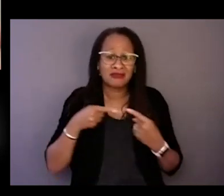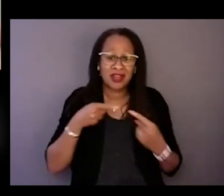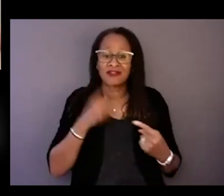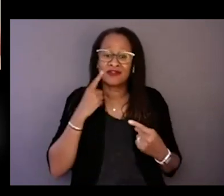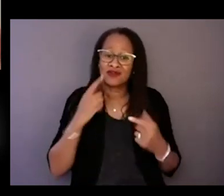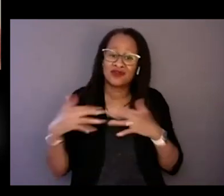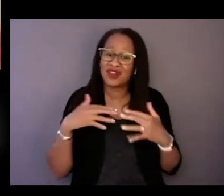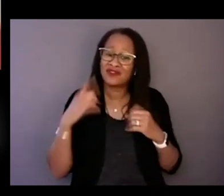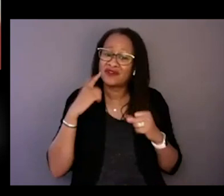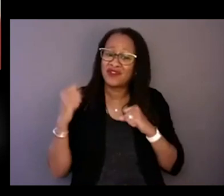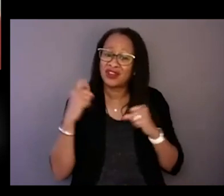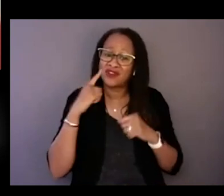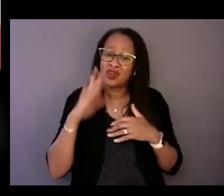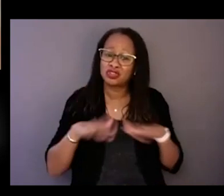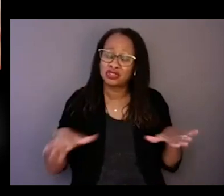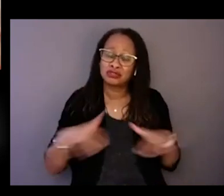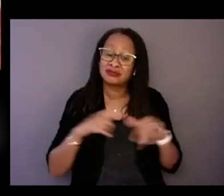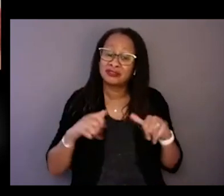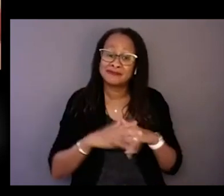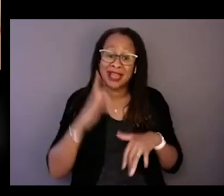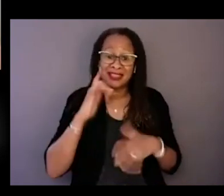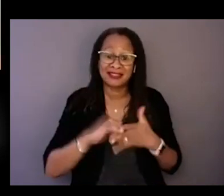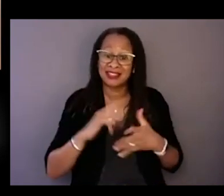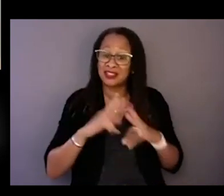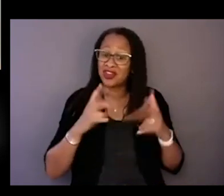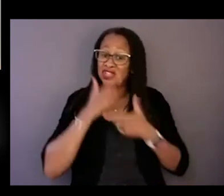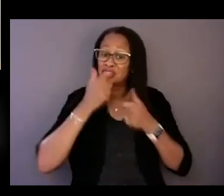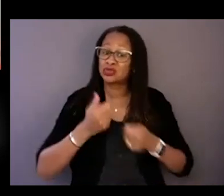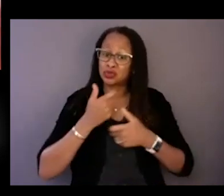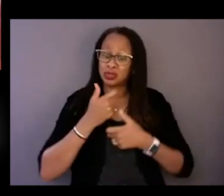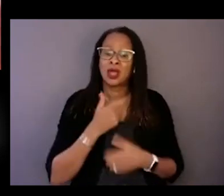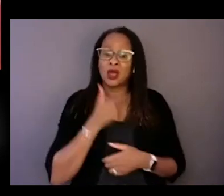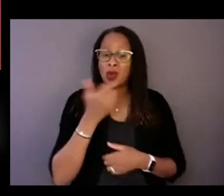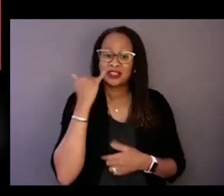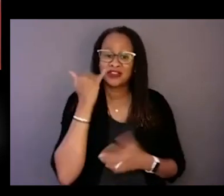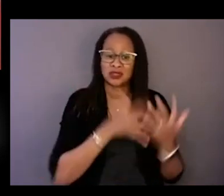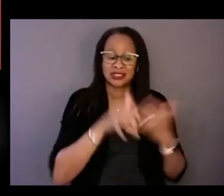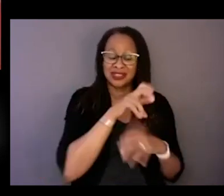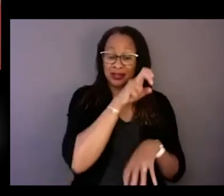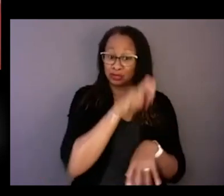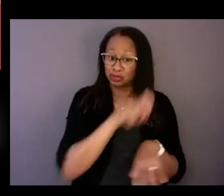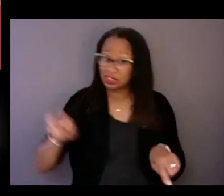So I think that it's really interesting to watch if there's going to be a societal shift and yeah